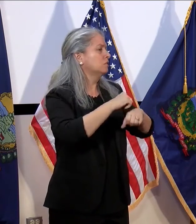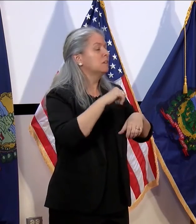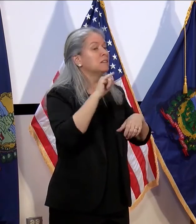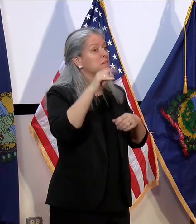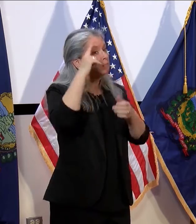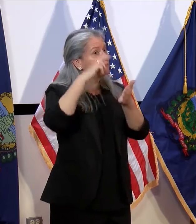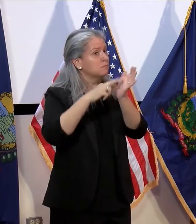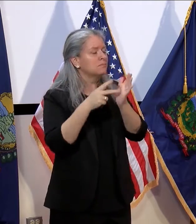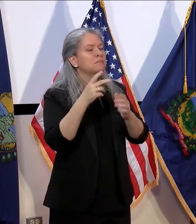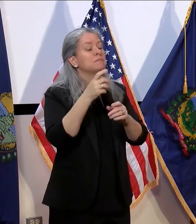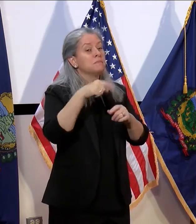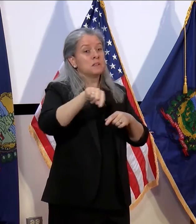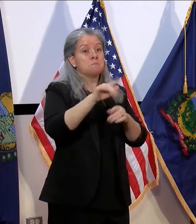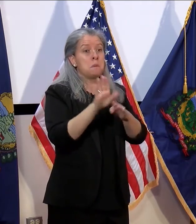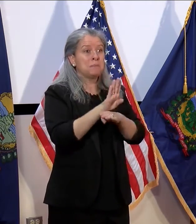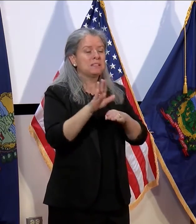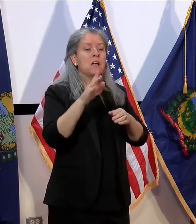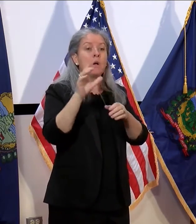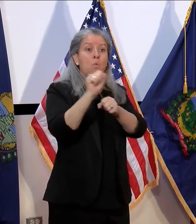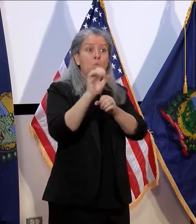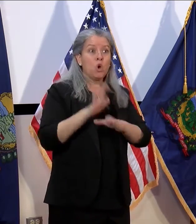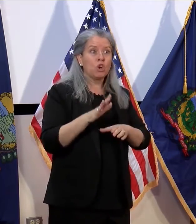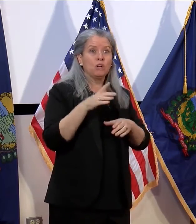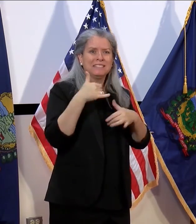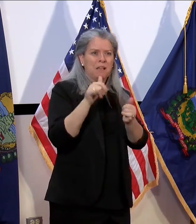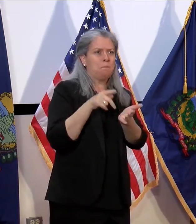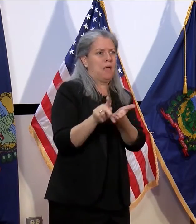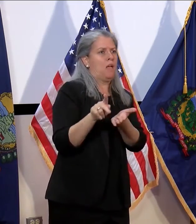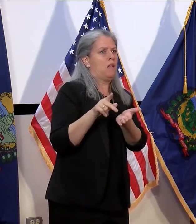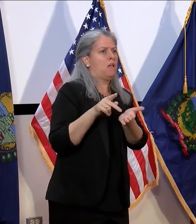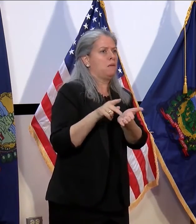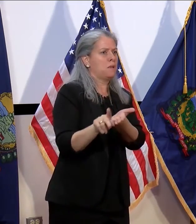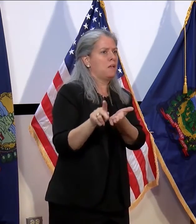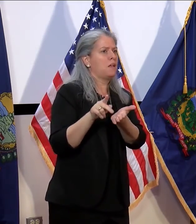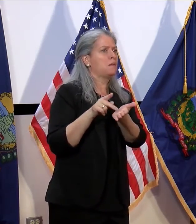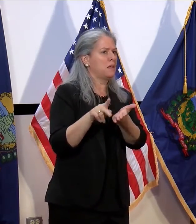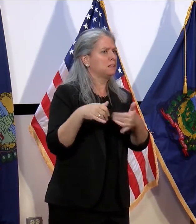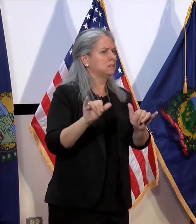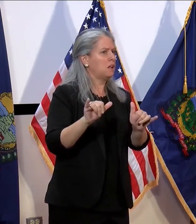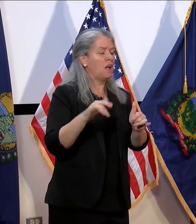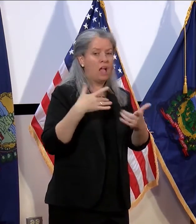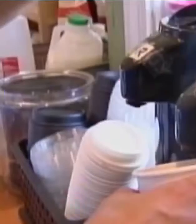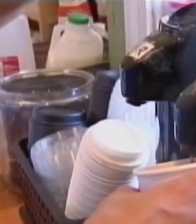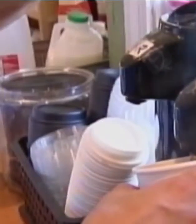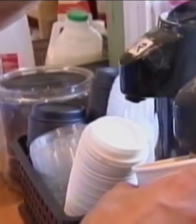incentive program can help small businesses keep their workers on payroll by providing loans to cover loans